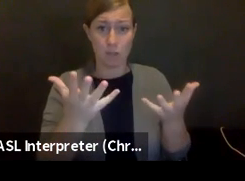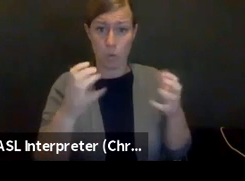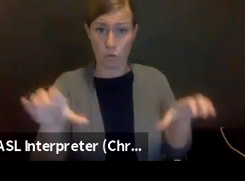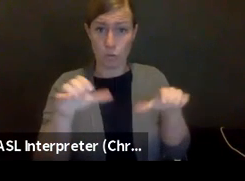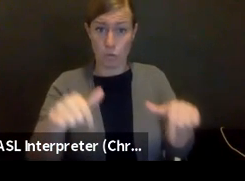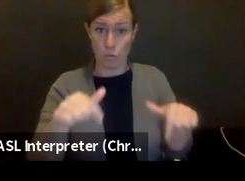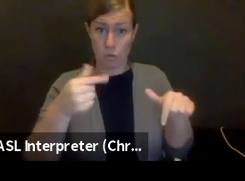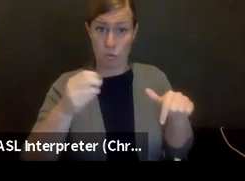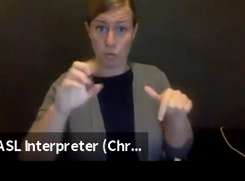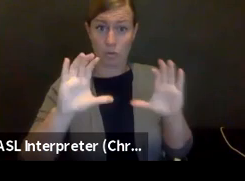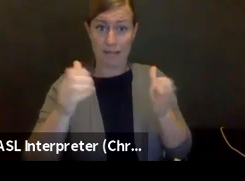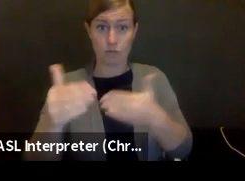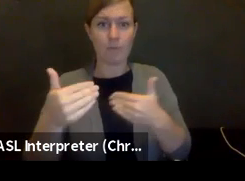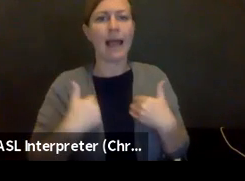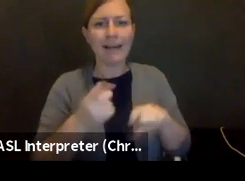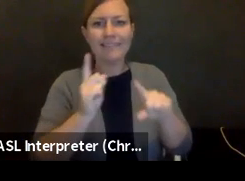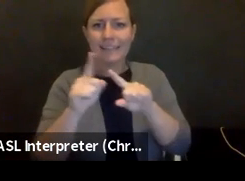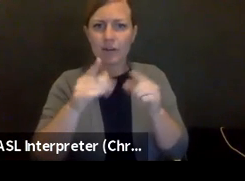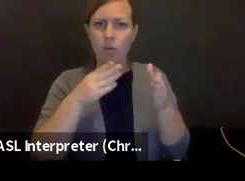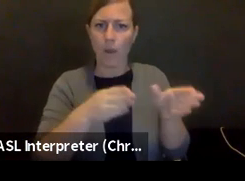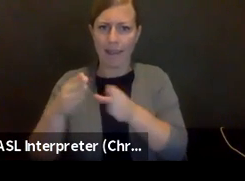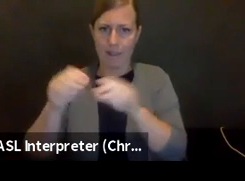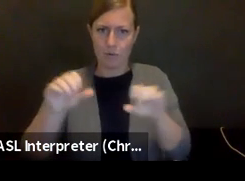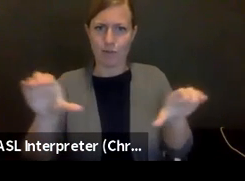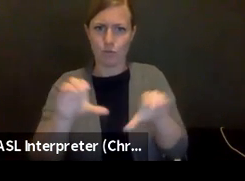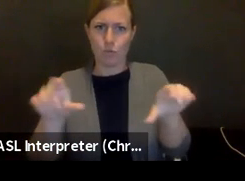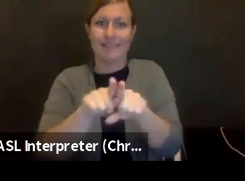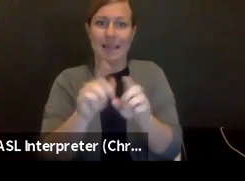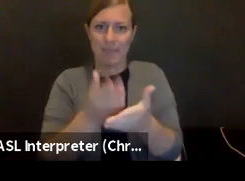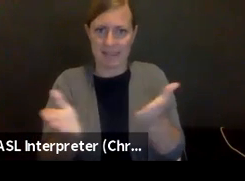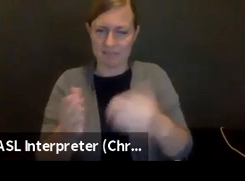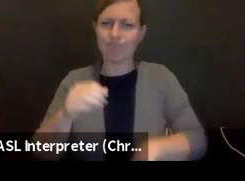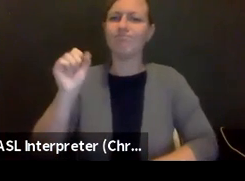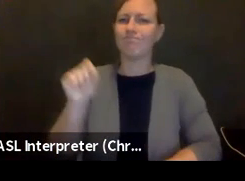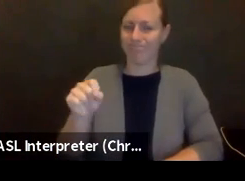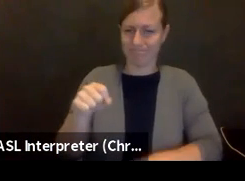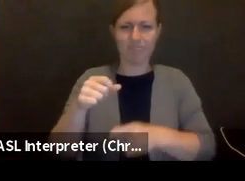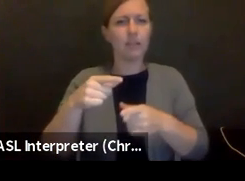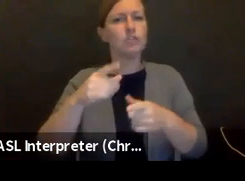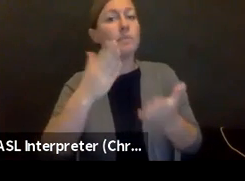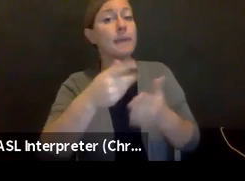Jeff Crawford: From things like when you created an assignment and you attached or could attach something from your Google Drive,